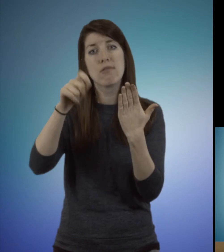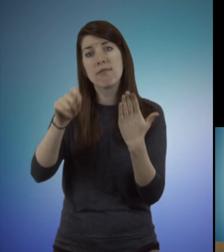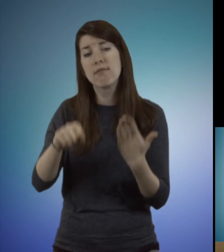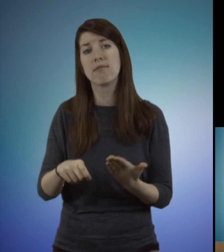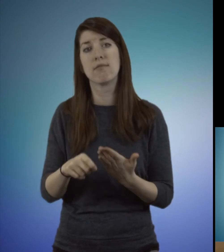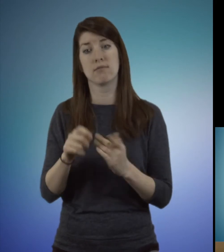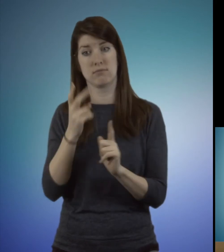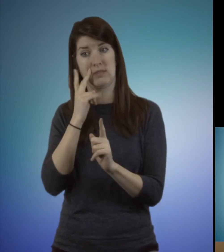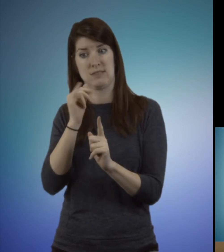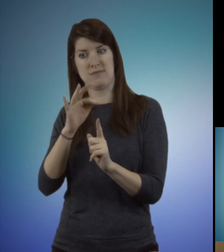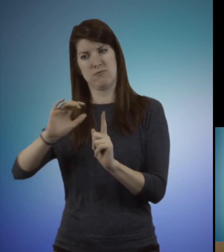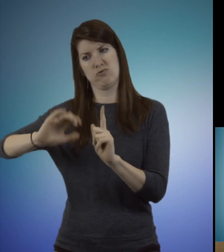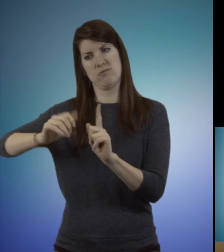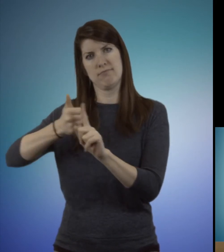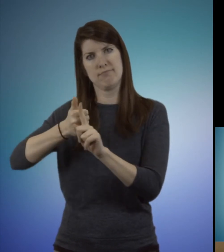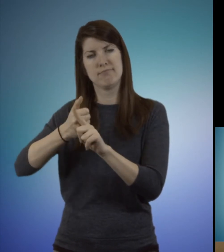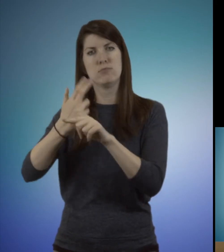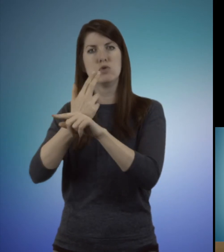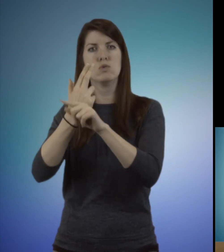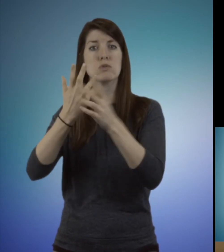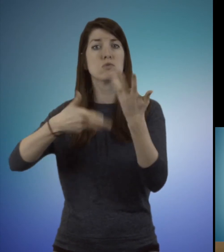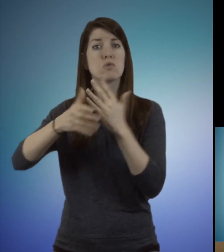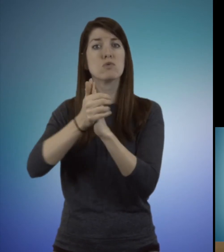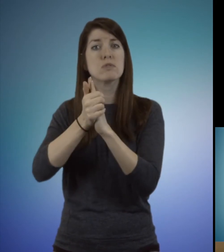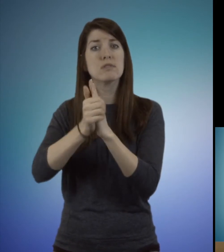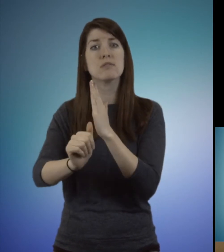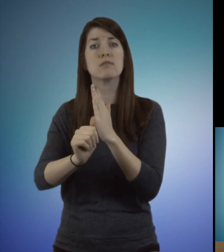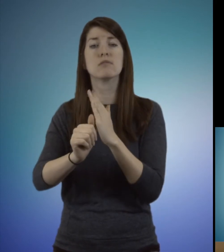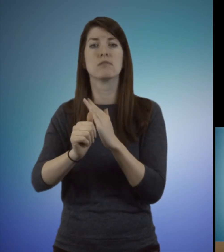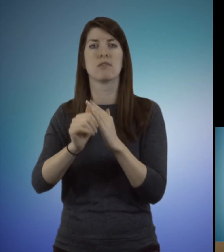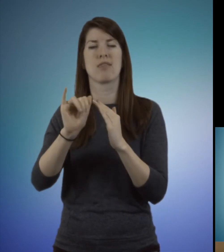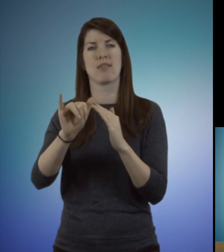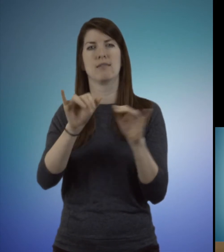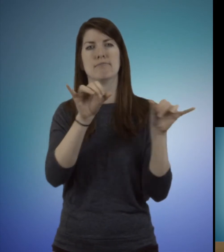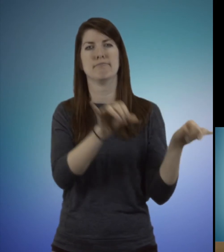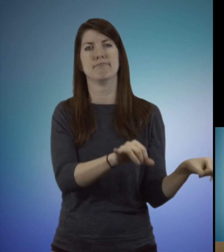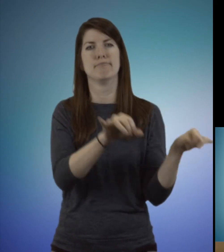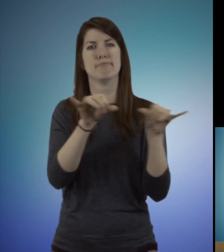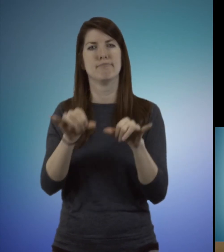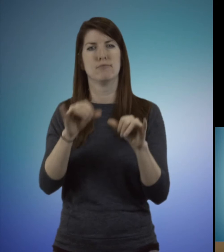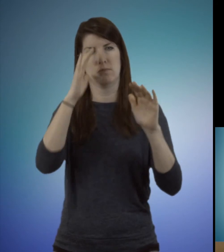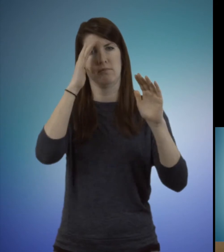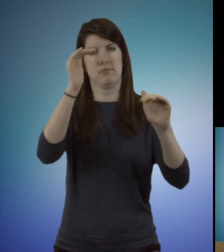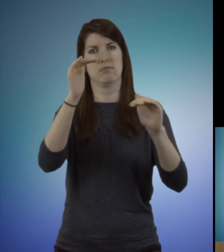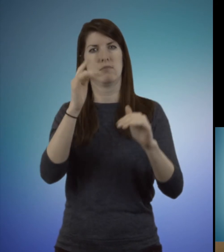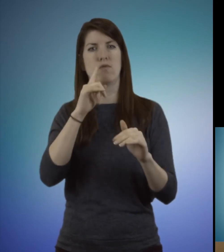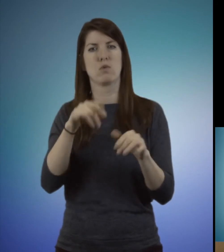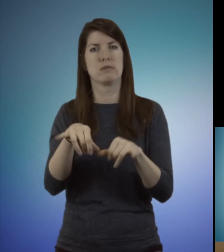if your child is using social skills in a way that is similar to what is expected of same-aged peers.